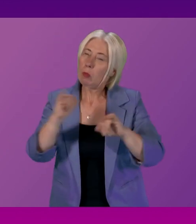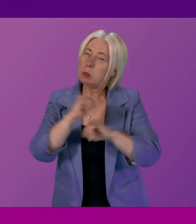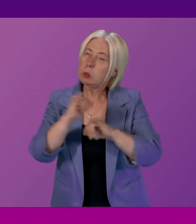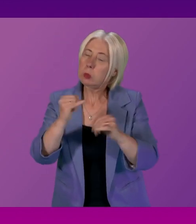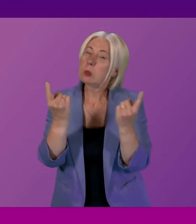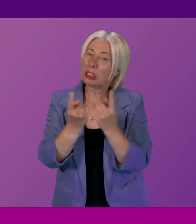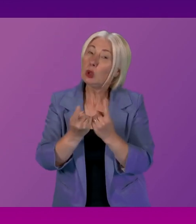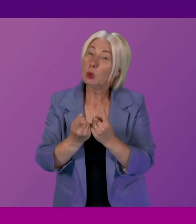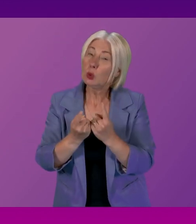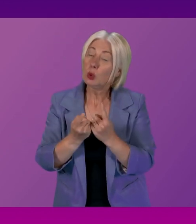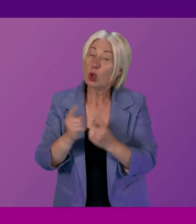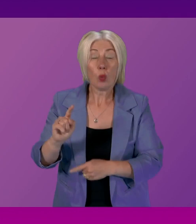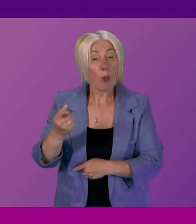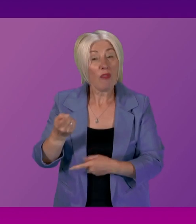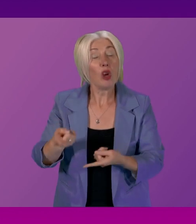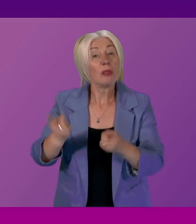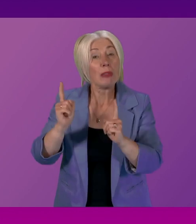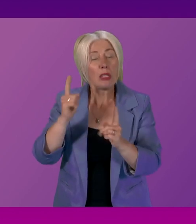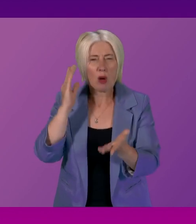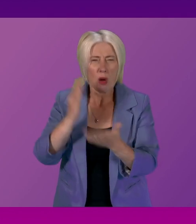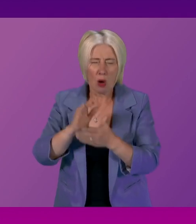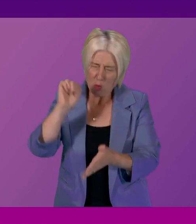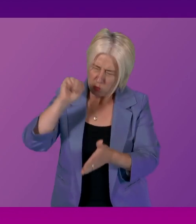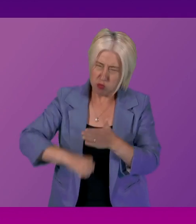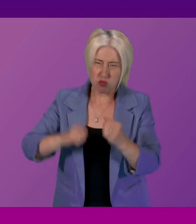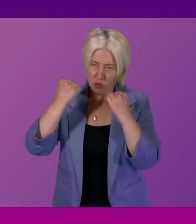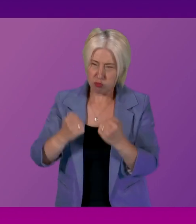Will the First Minister confirm that there will be robust scrutiny of the proposal and